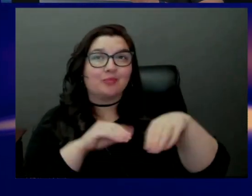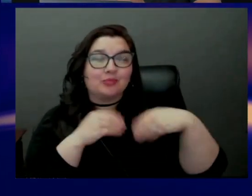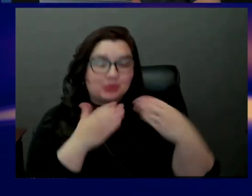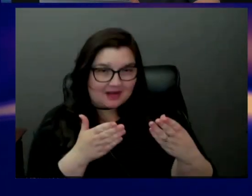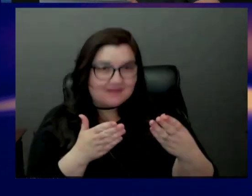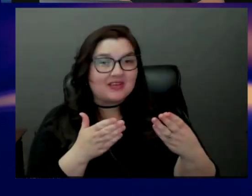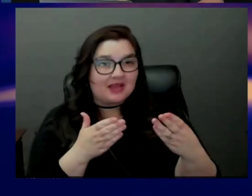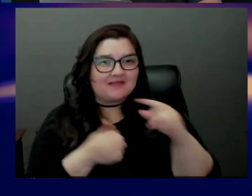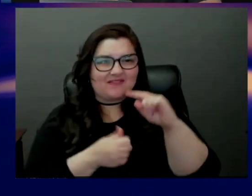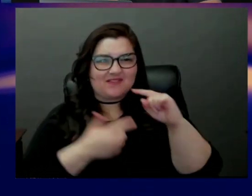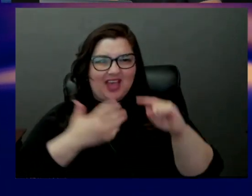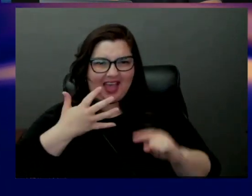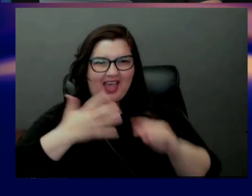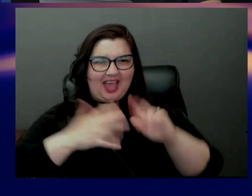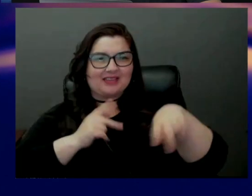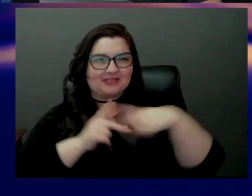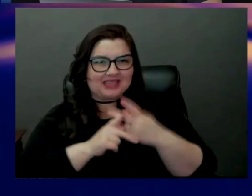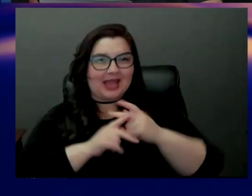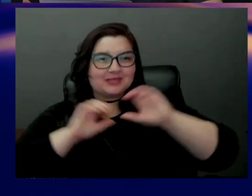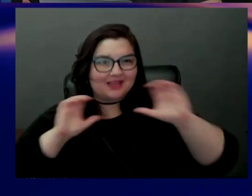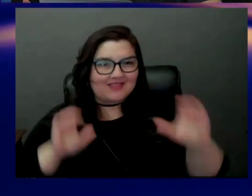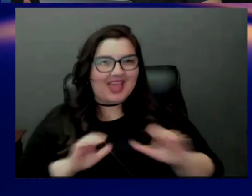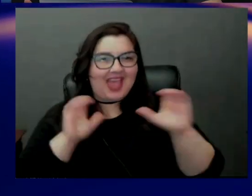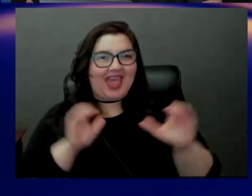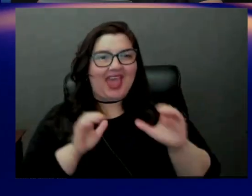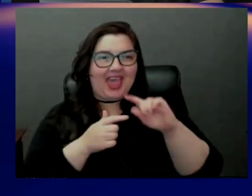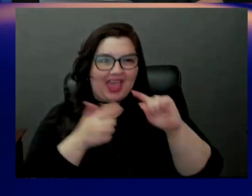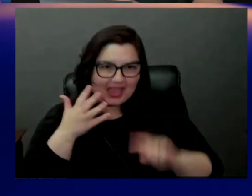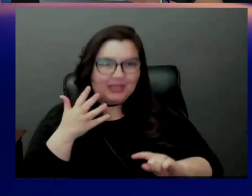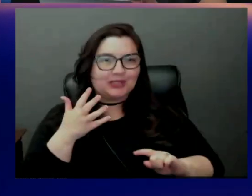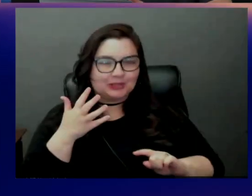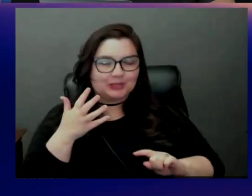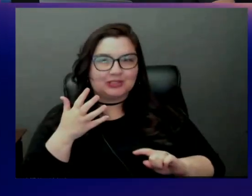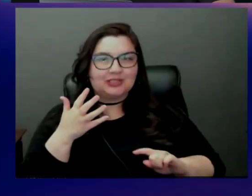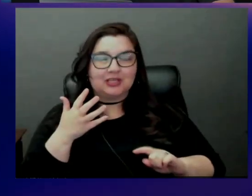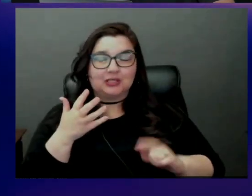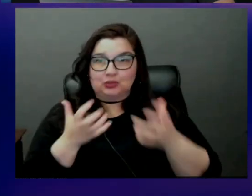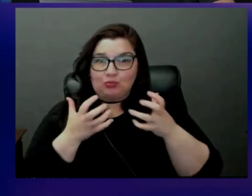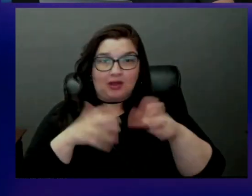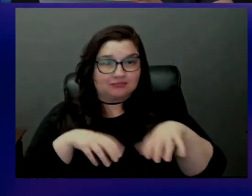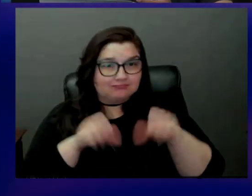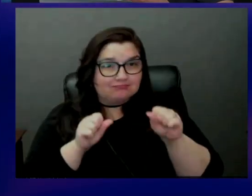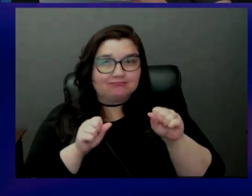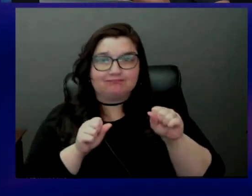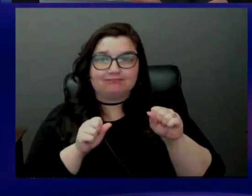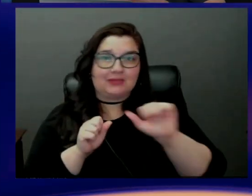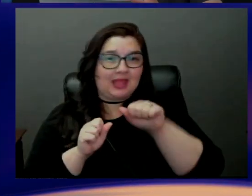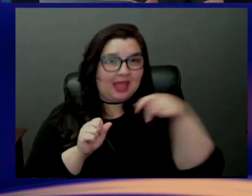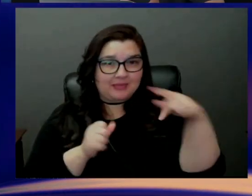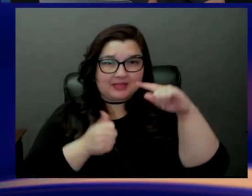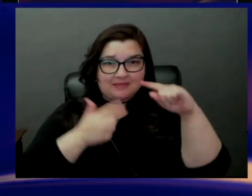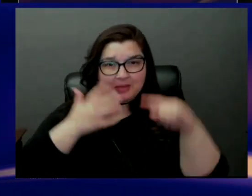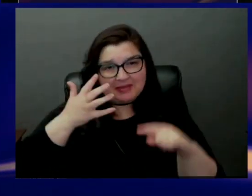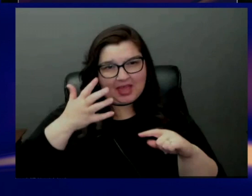of actions that a user would typically want to take. So your entire application is made about these five or six trace groups